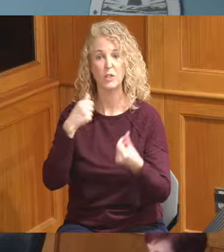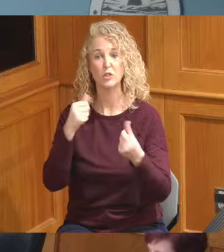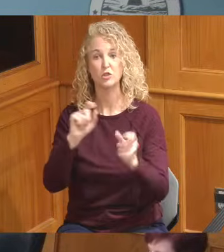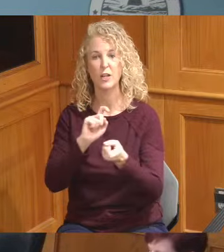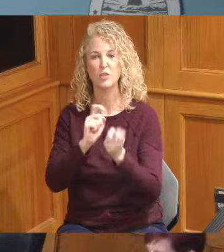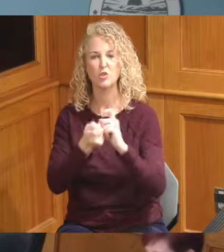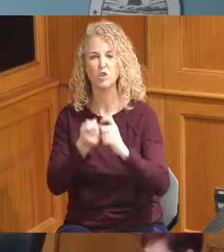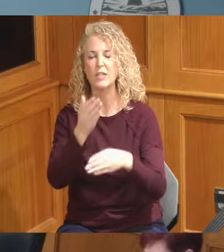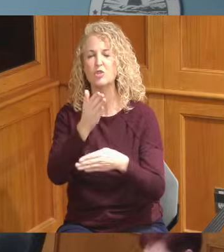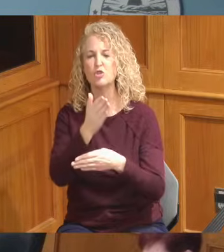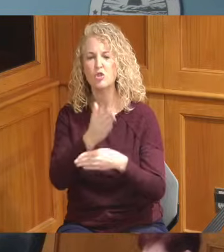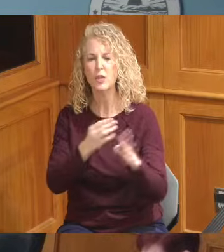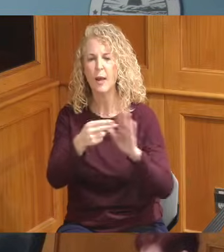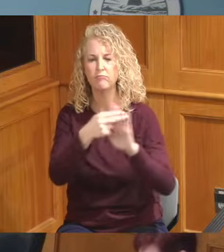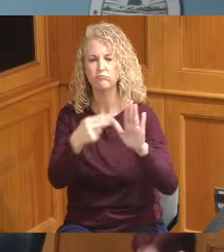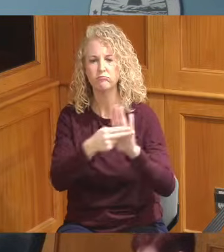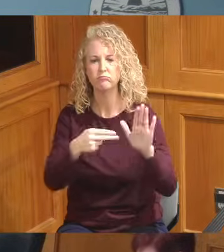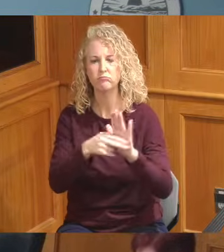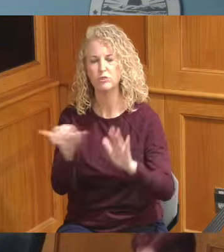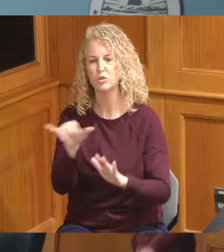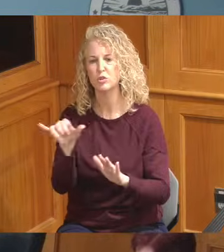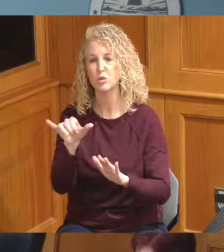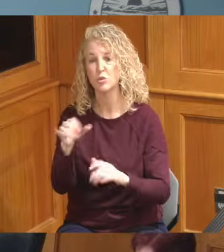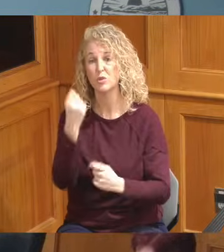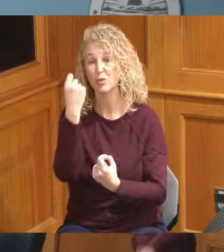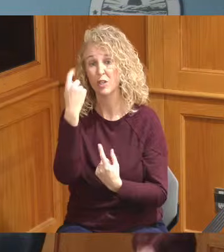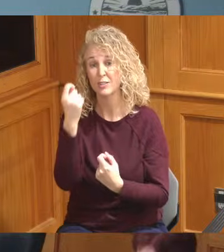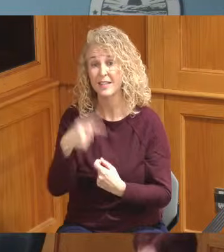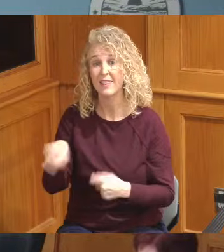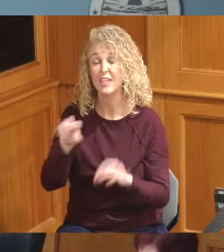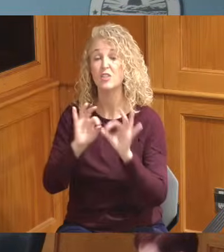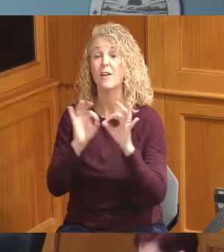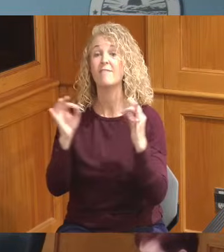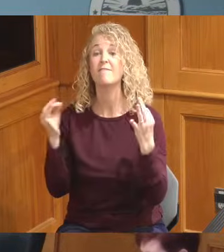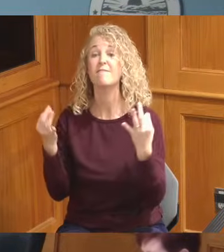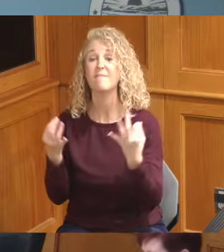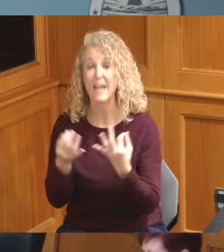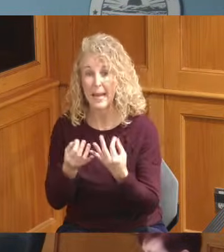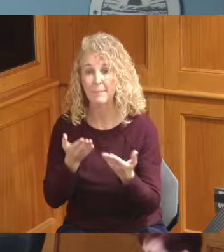some of the language around that to embrace the fact that these are families serving our children